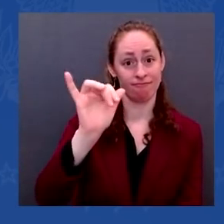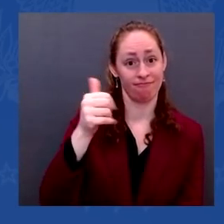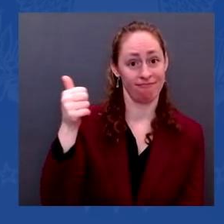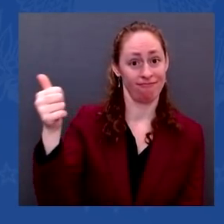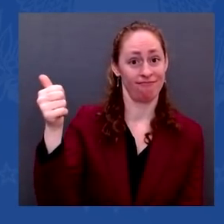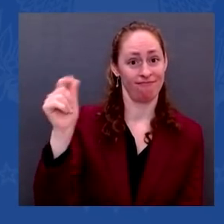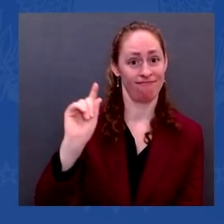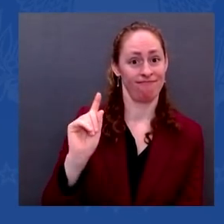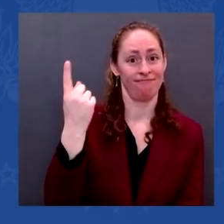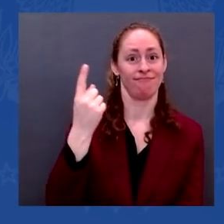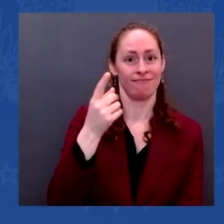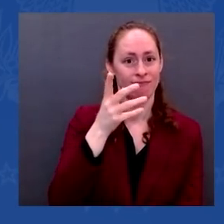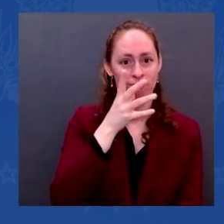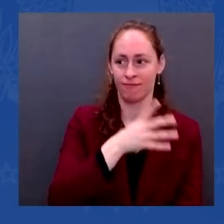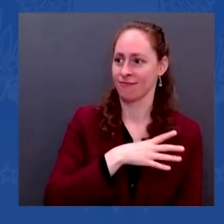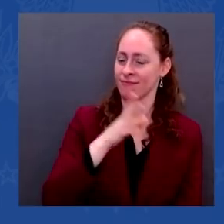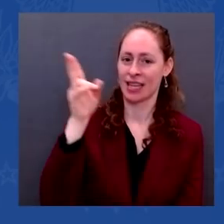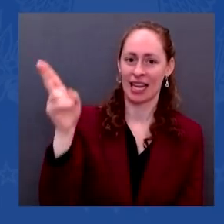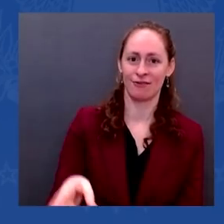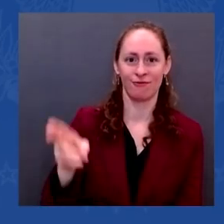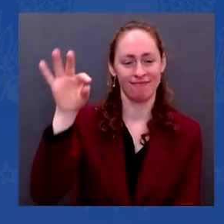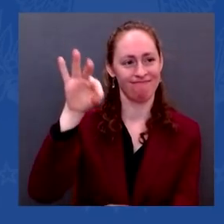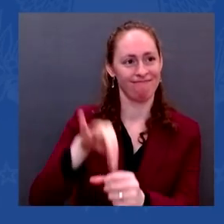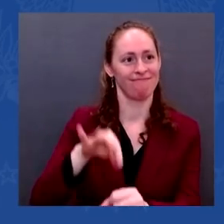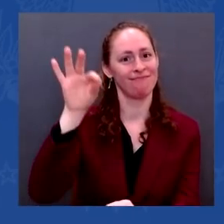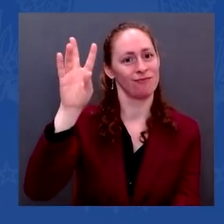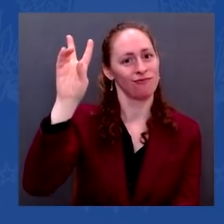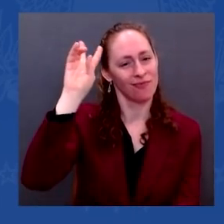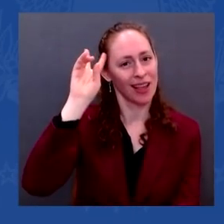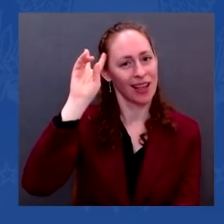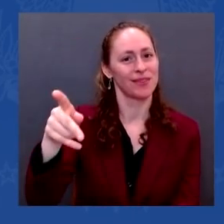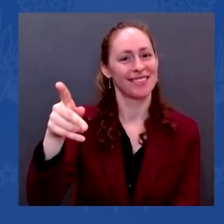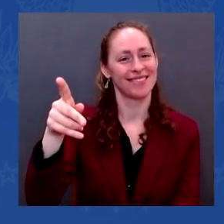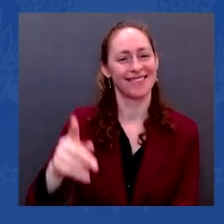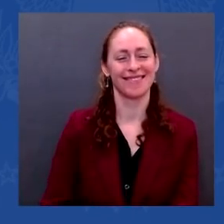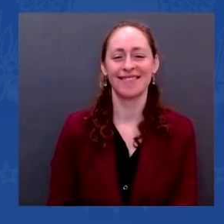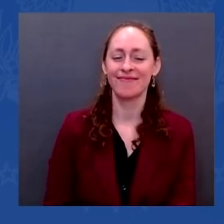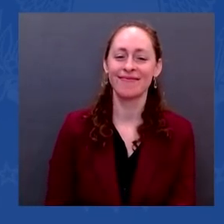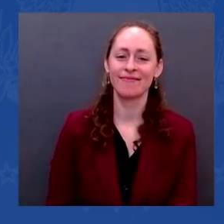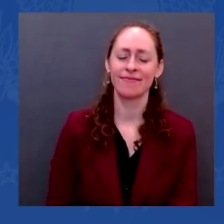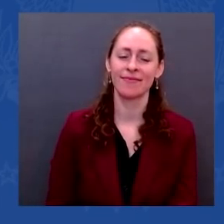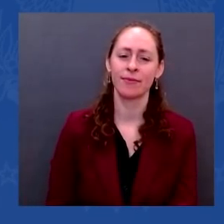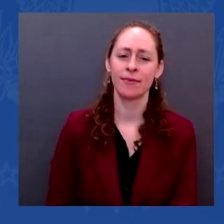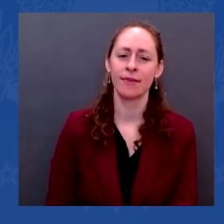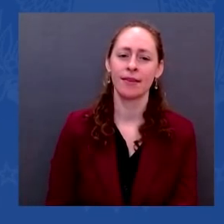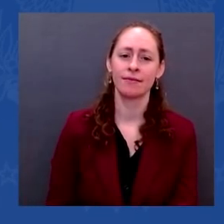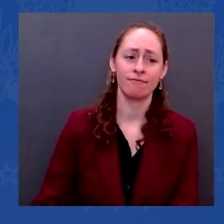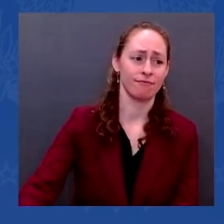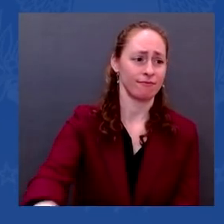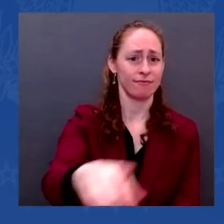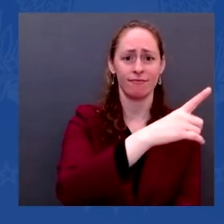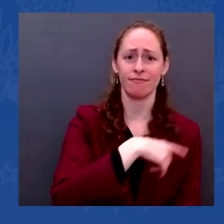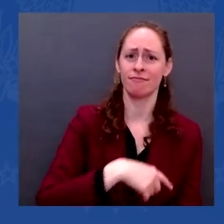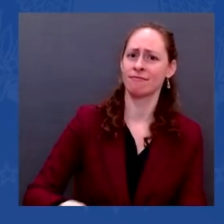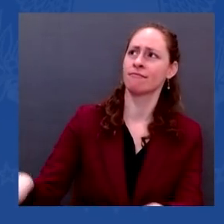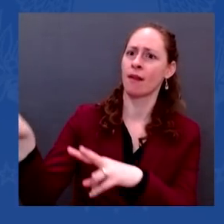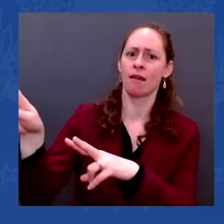She is a role model to millions of young women, not just in the United States, but across the world.